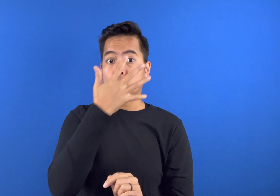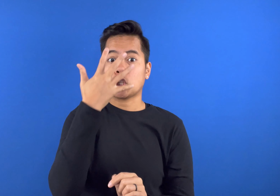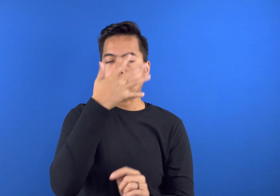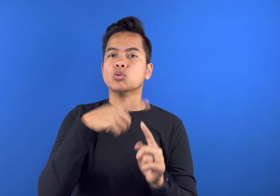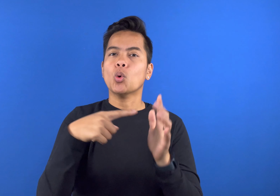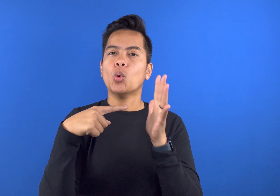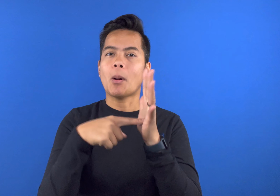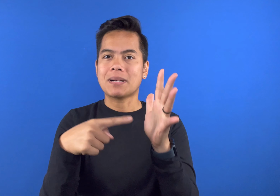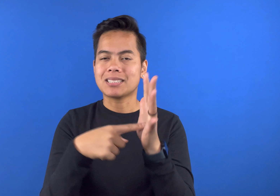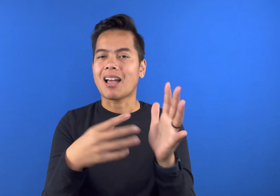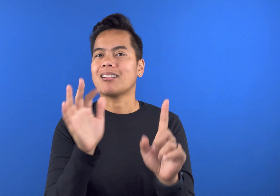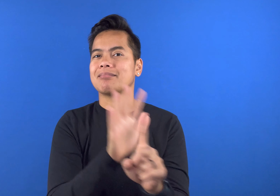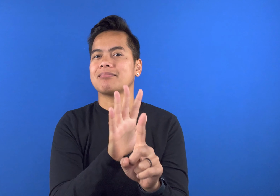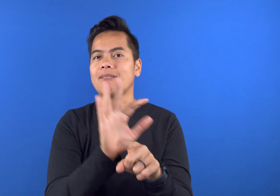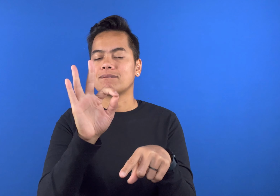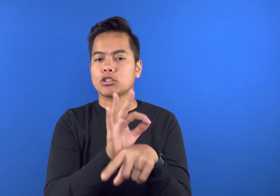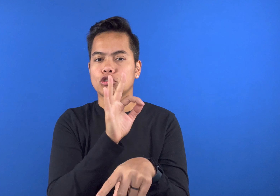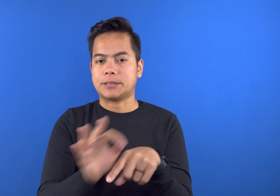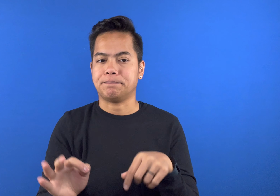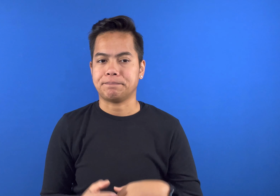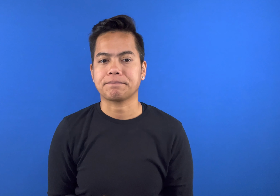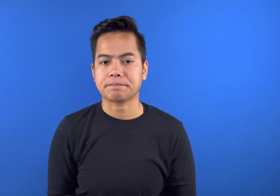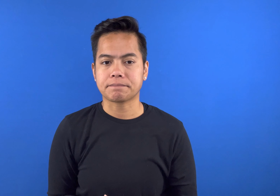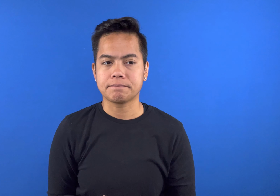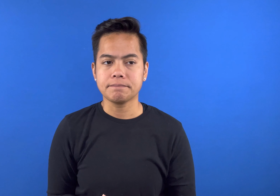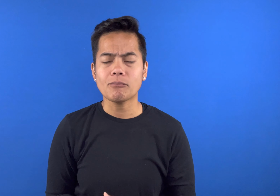appearance to represent and their functions.